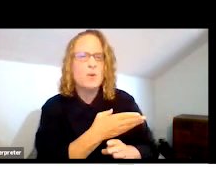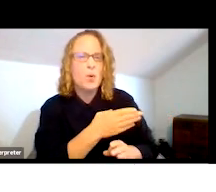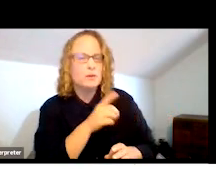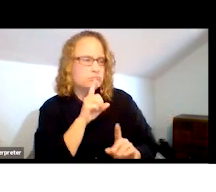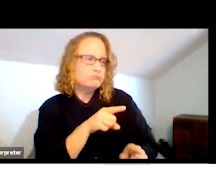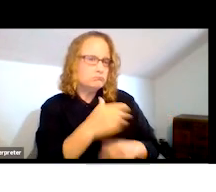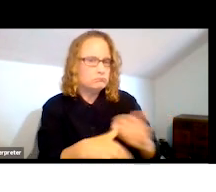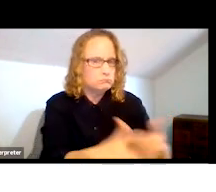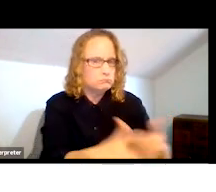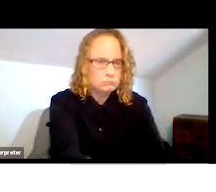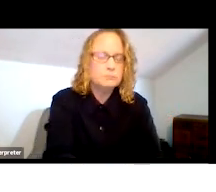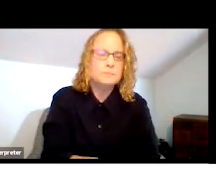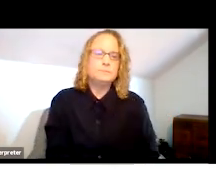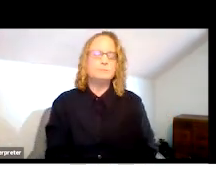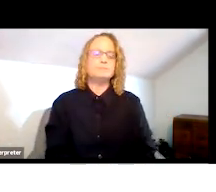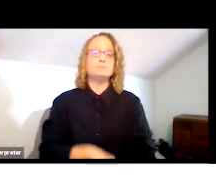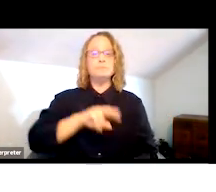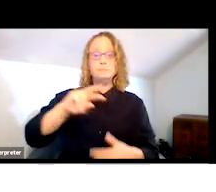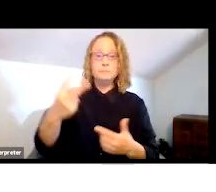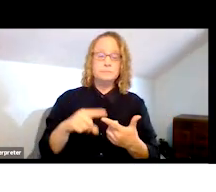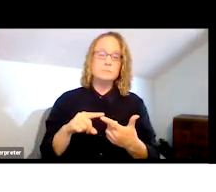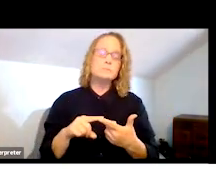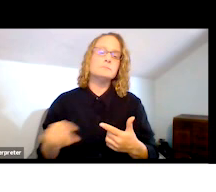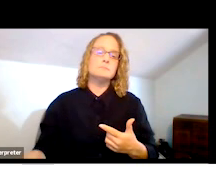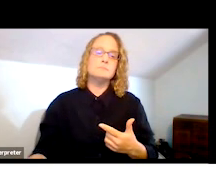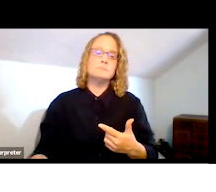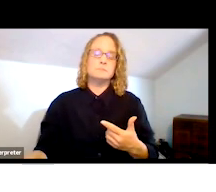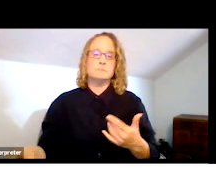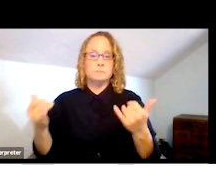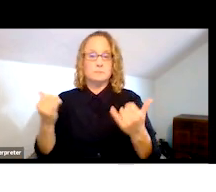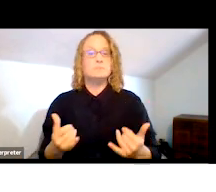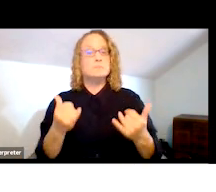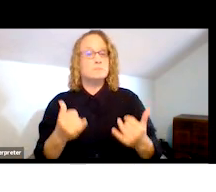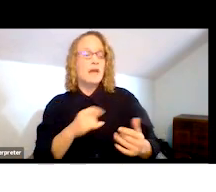So we start with reflective listening, paraphrasing, is this correct?